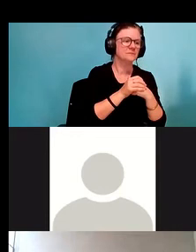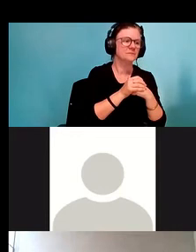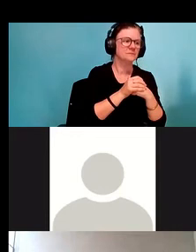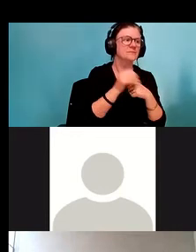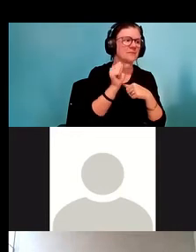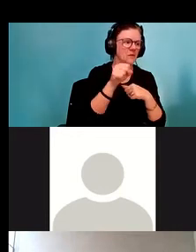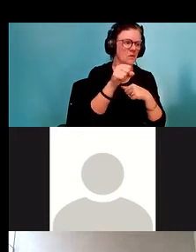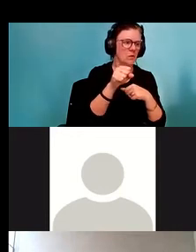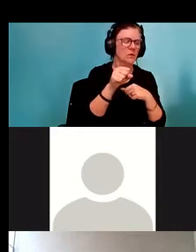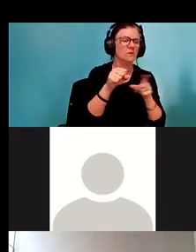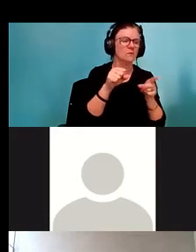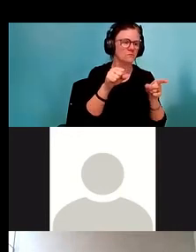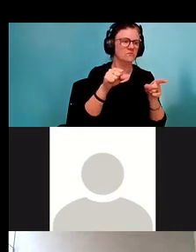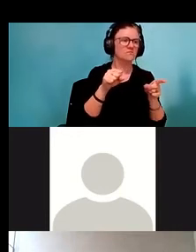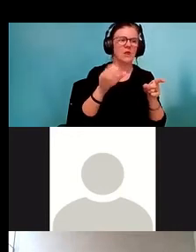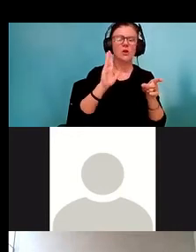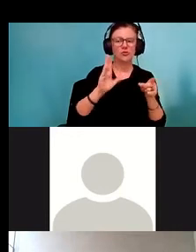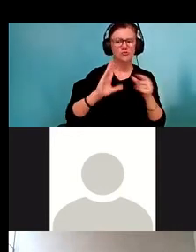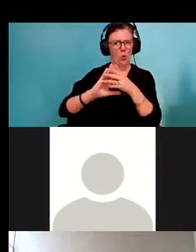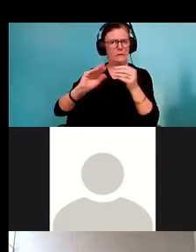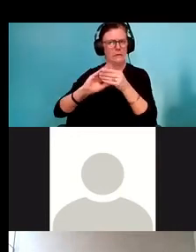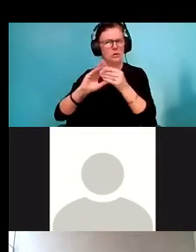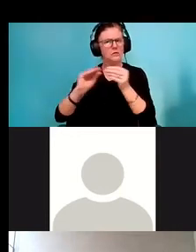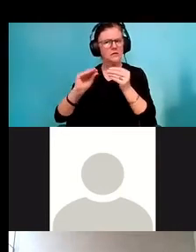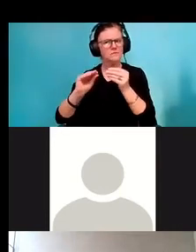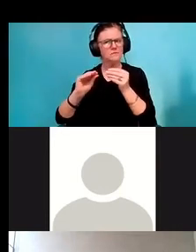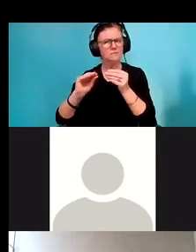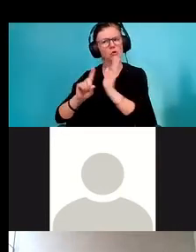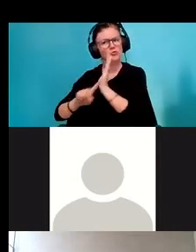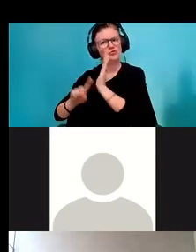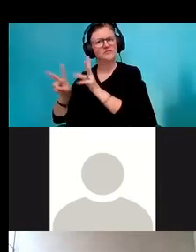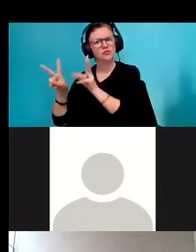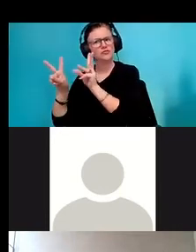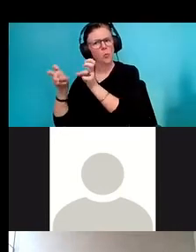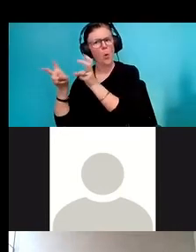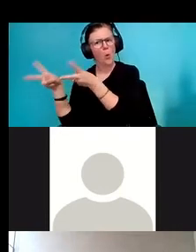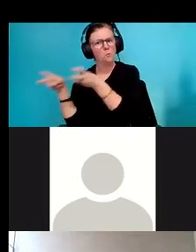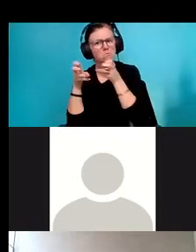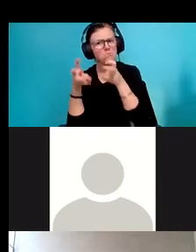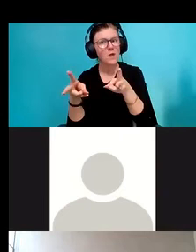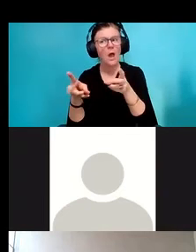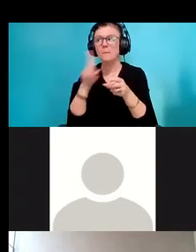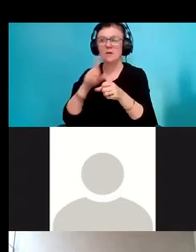in your narrative. I wouldn't lean too heavily on it.